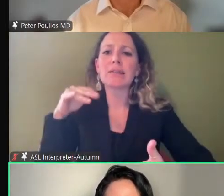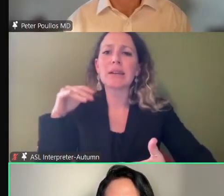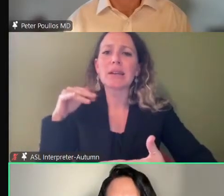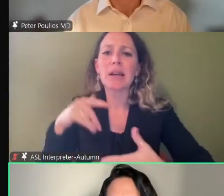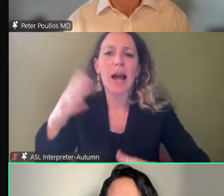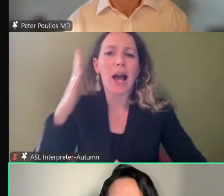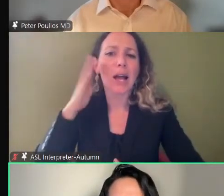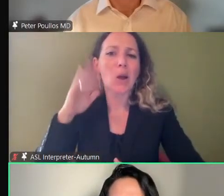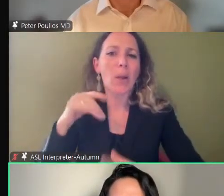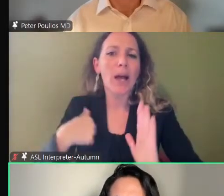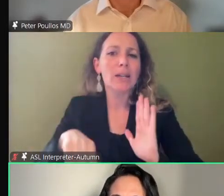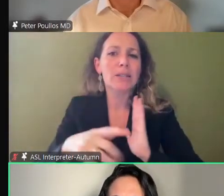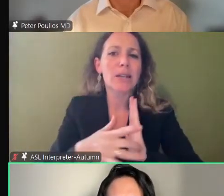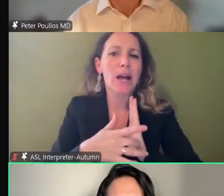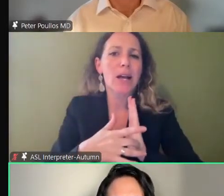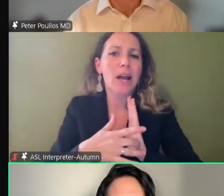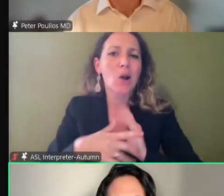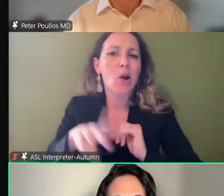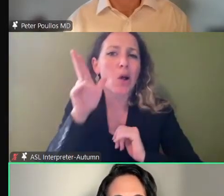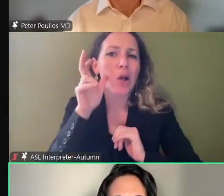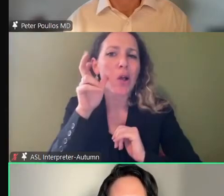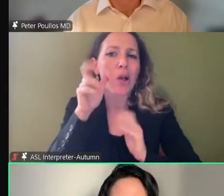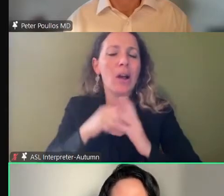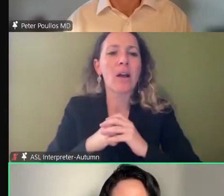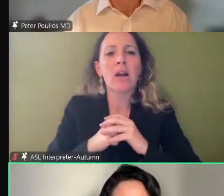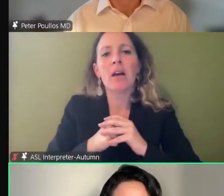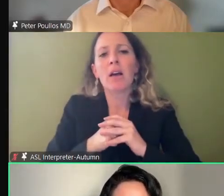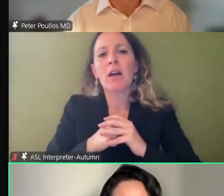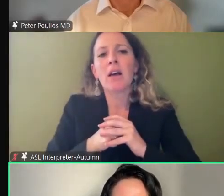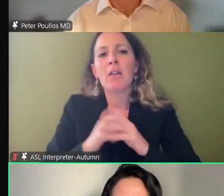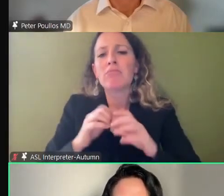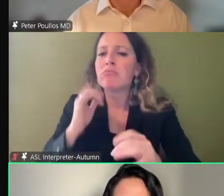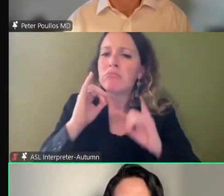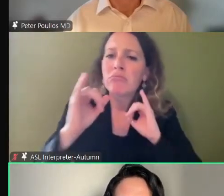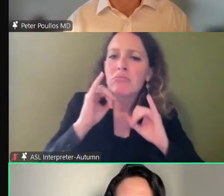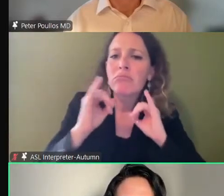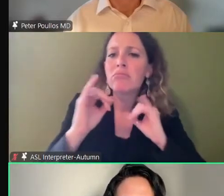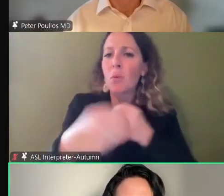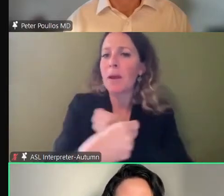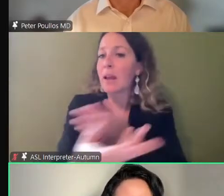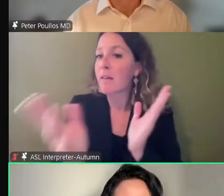but, we interviewed people, giving them questions in advance. And we asked them to take photos,